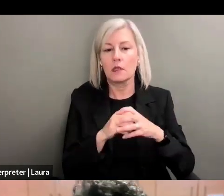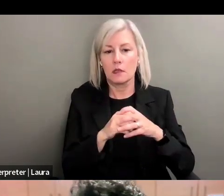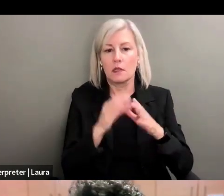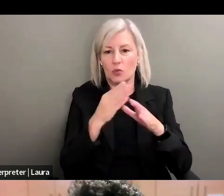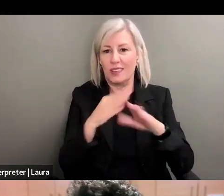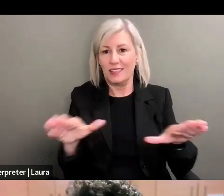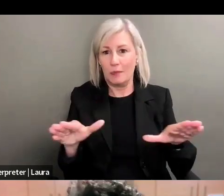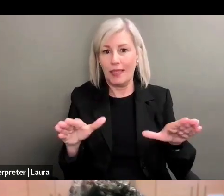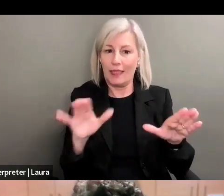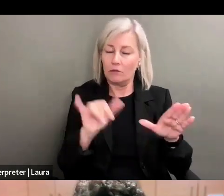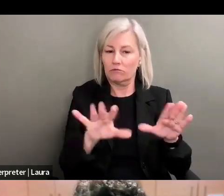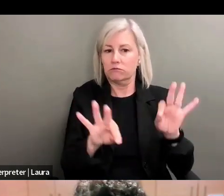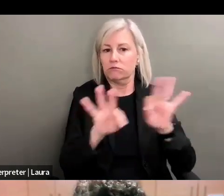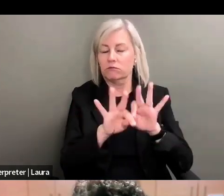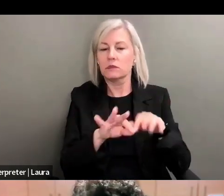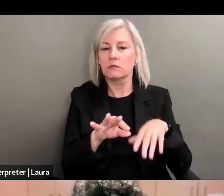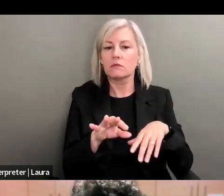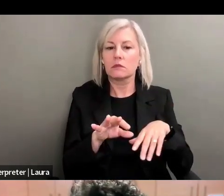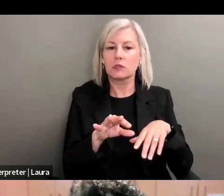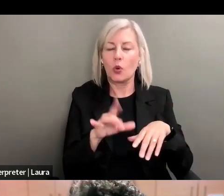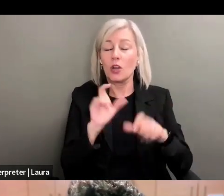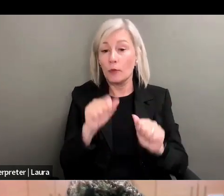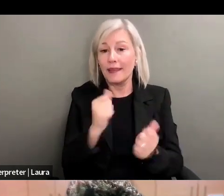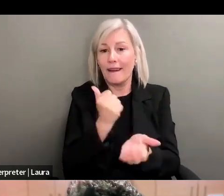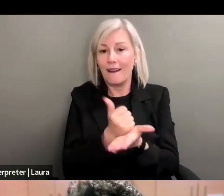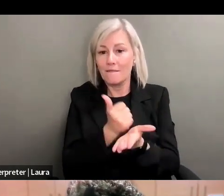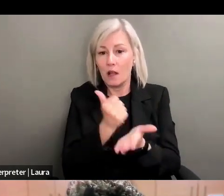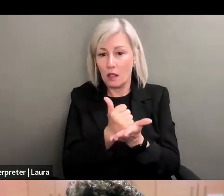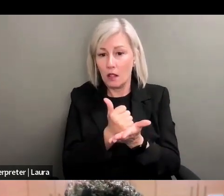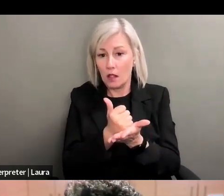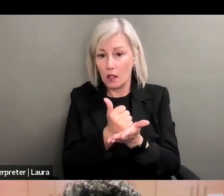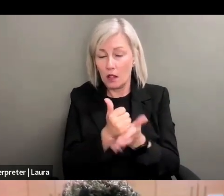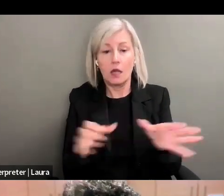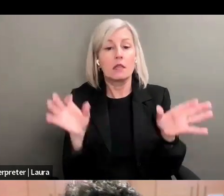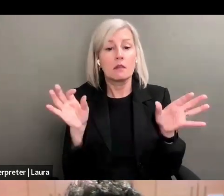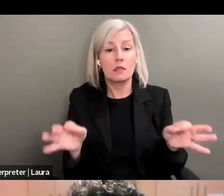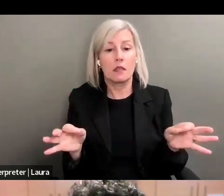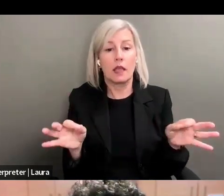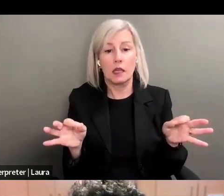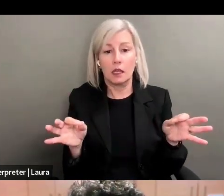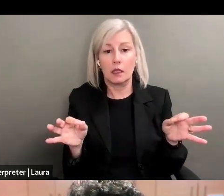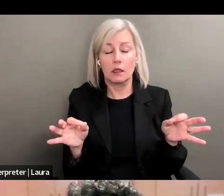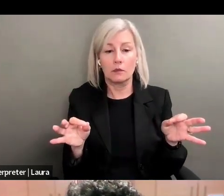those questions and noise could be really helpful in deciding on